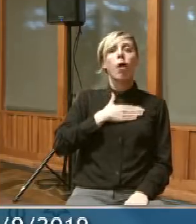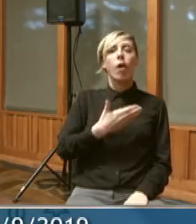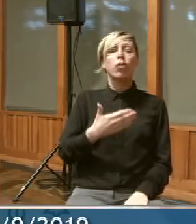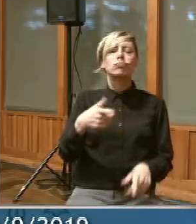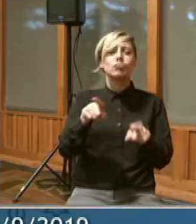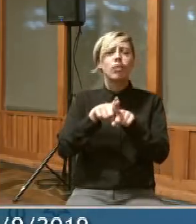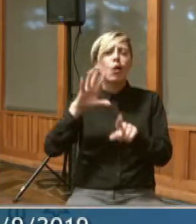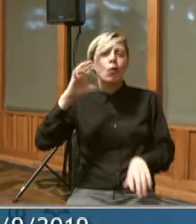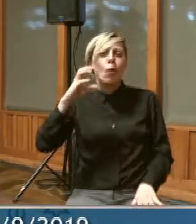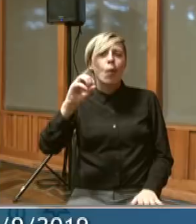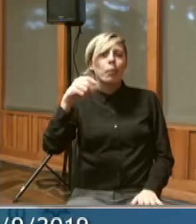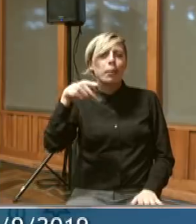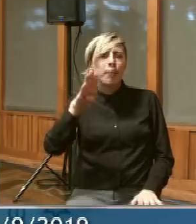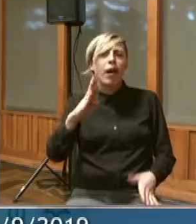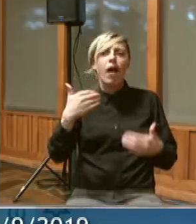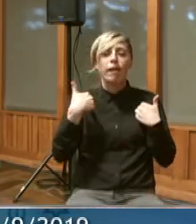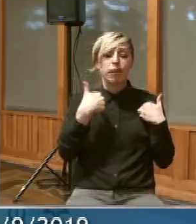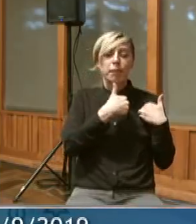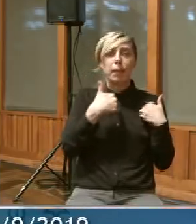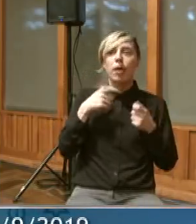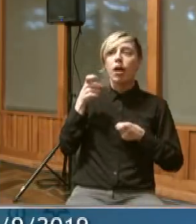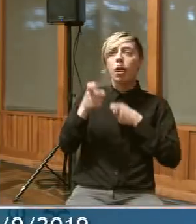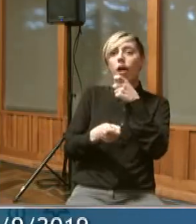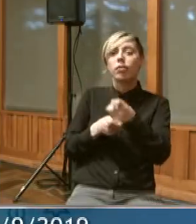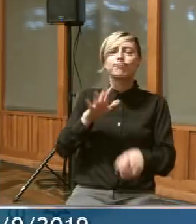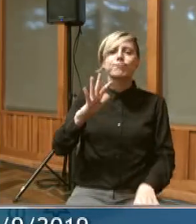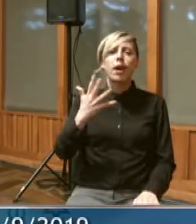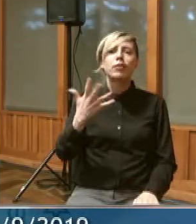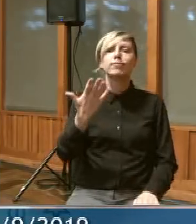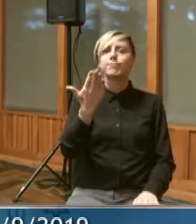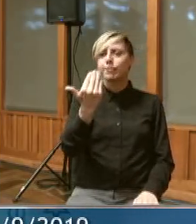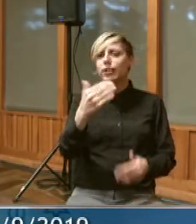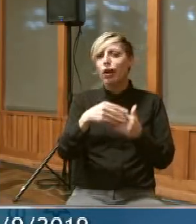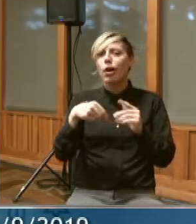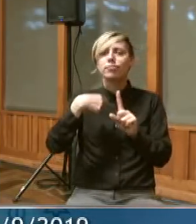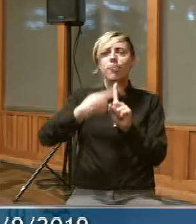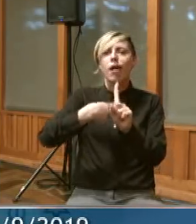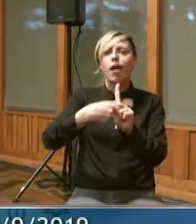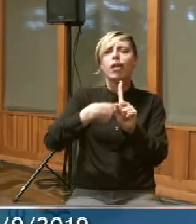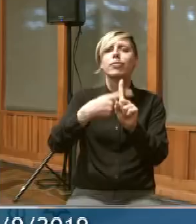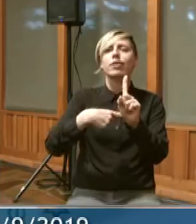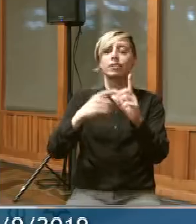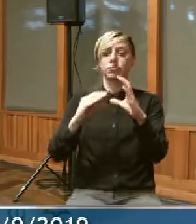FITNESS PARTICIPANTS AND FOUND THAT 62% WOULD SUPPORT AN OPB-STYLE SUSTAINING MEMBER